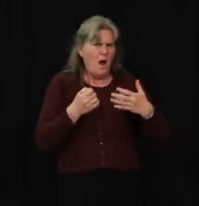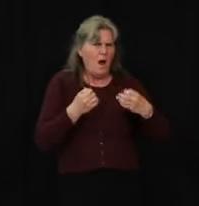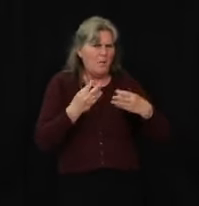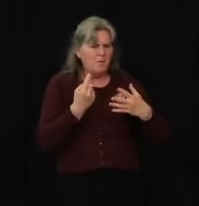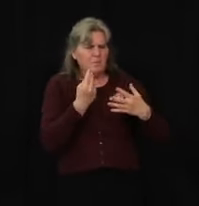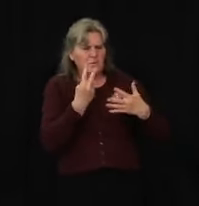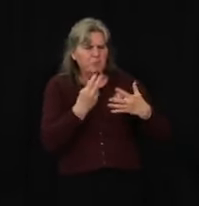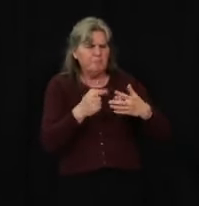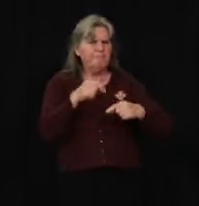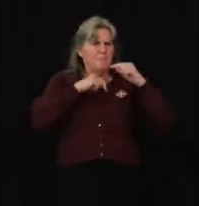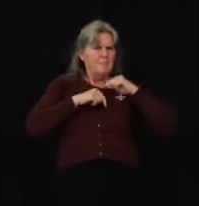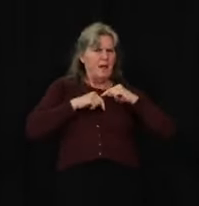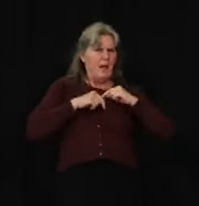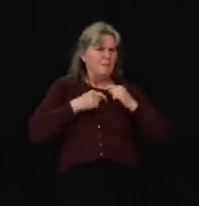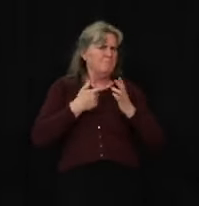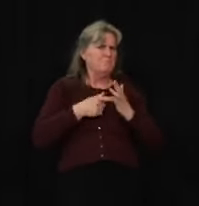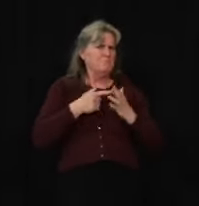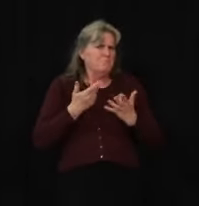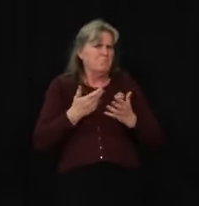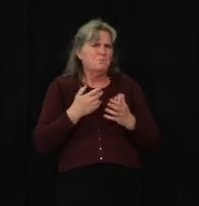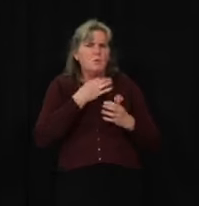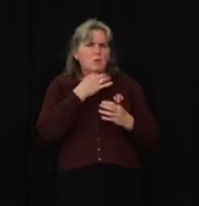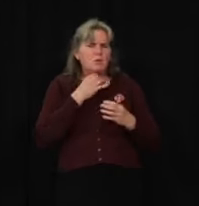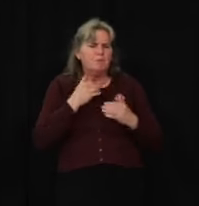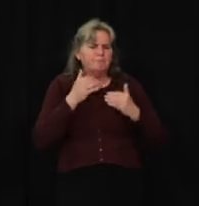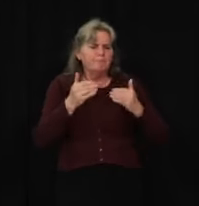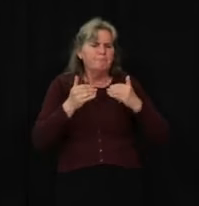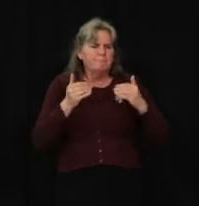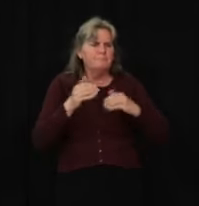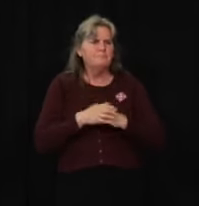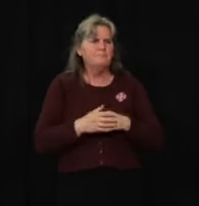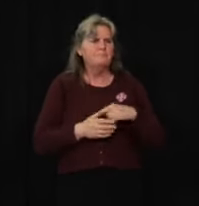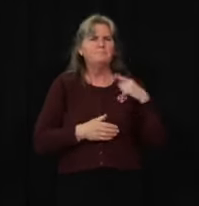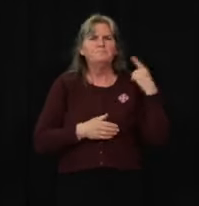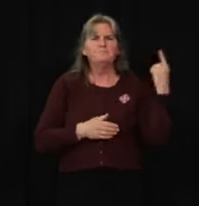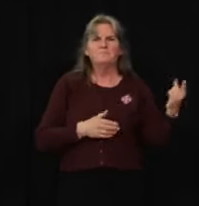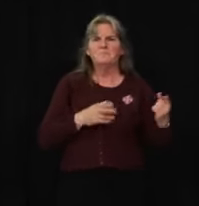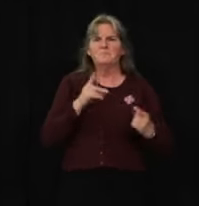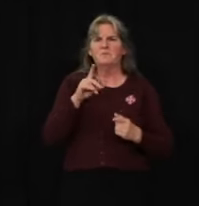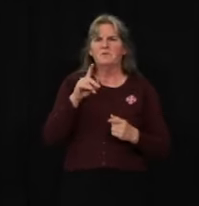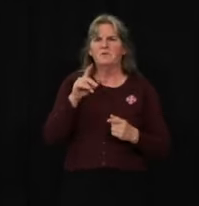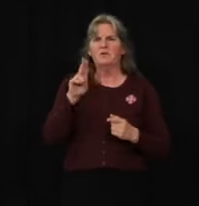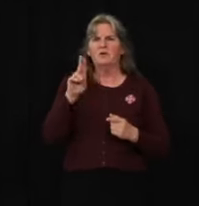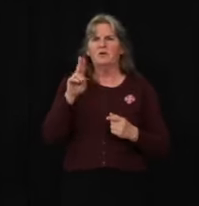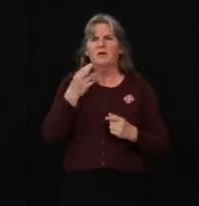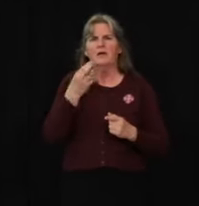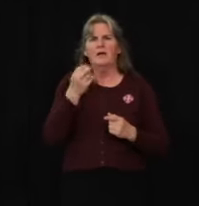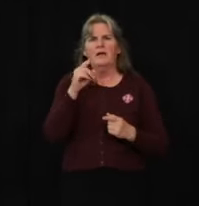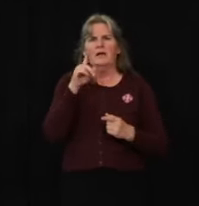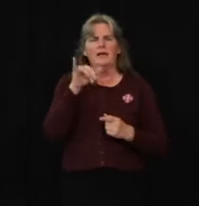set in stone? Do they act as units or is there a chance that elements of them could be moved forward or pushed